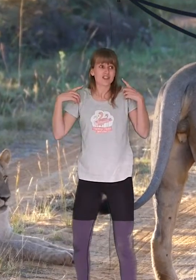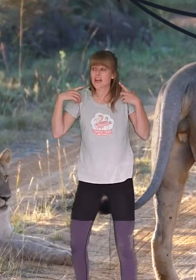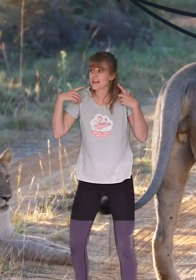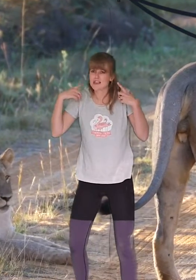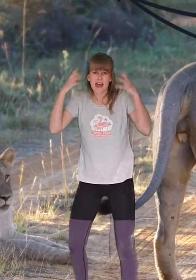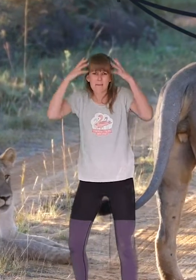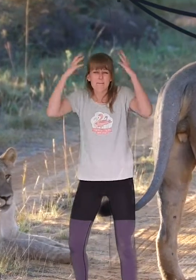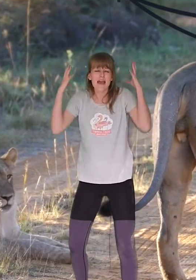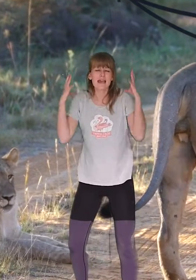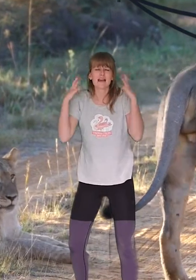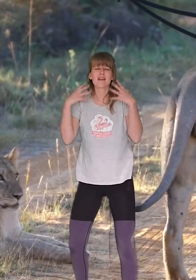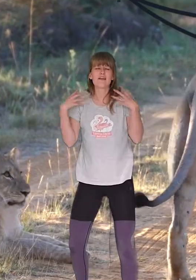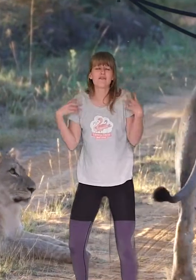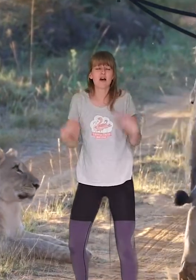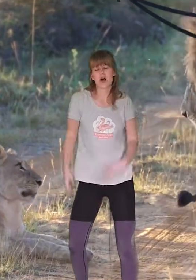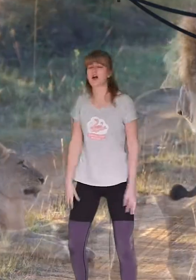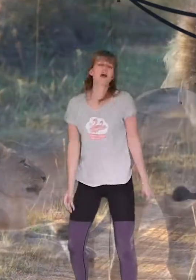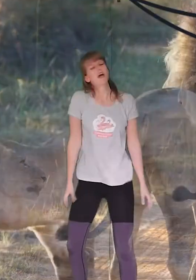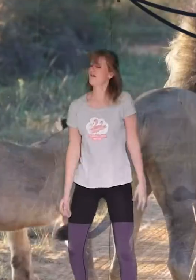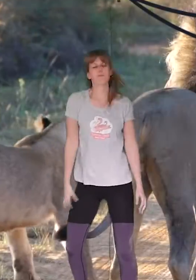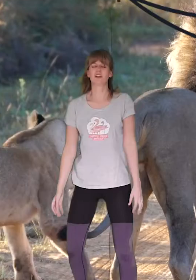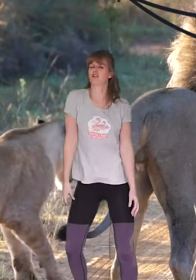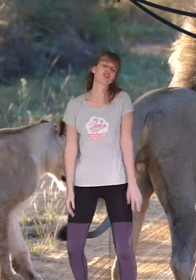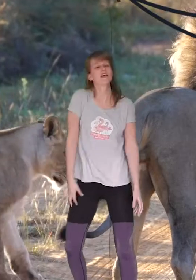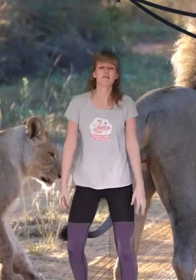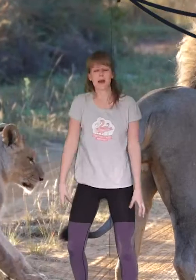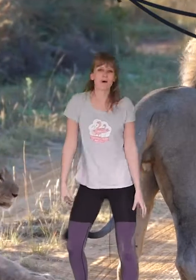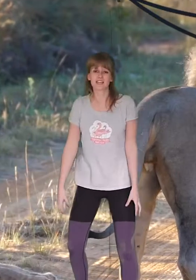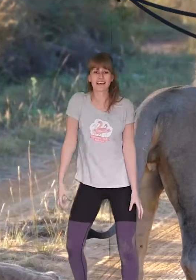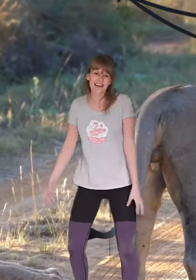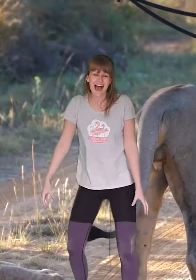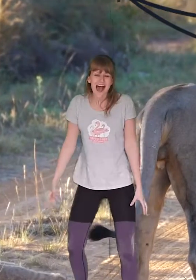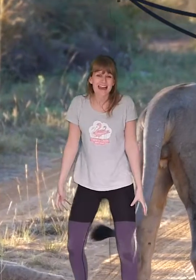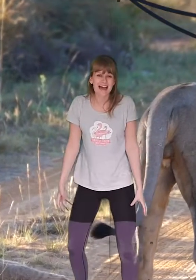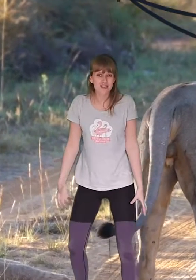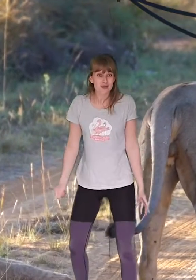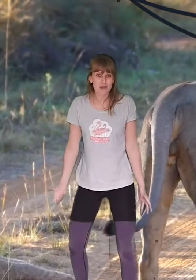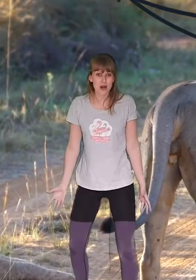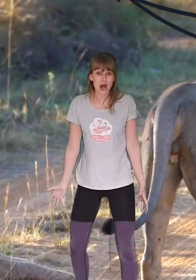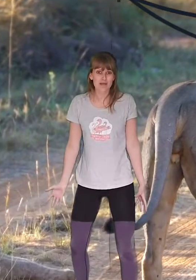shake their mane and their fur. Have a big shake of their body. Let's do some lion